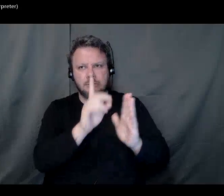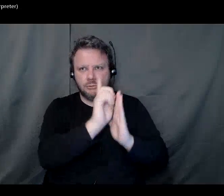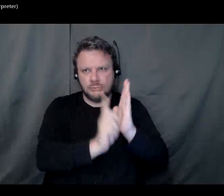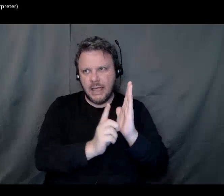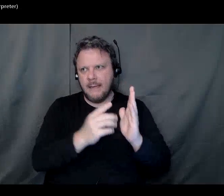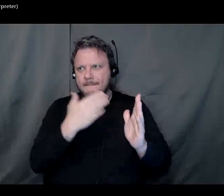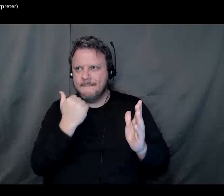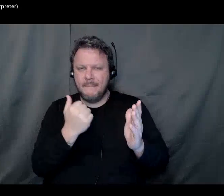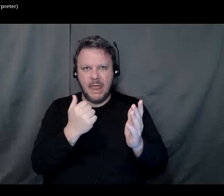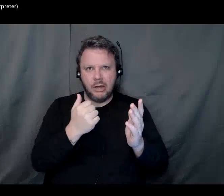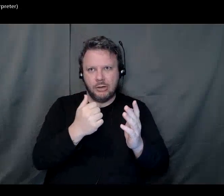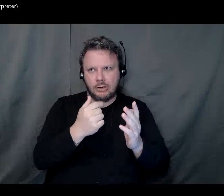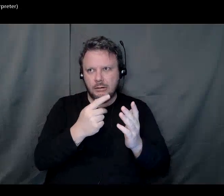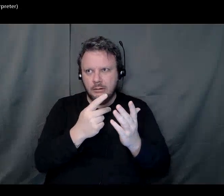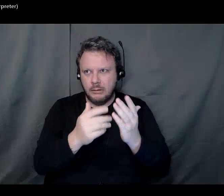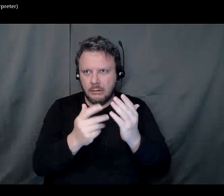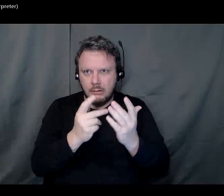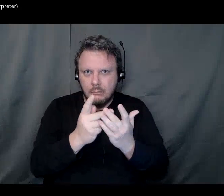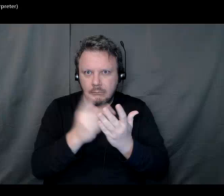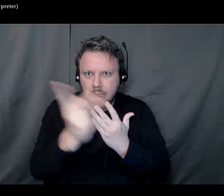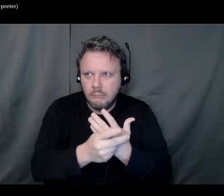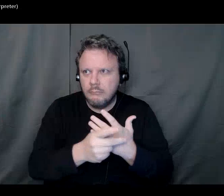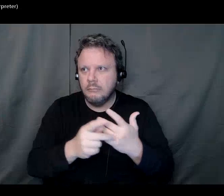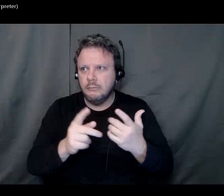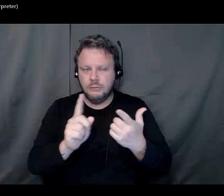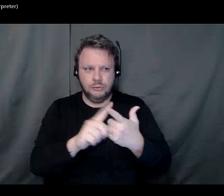To meet the incredible diversity of our aging population,